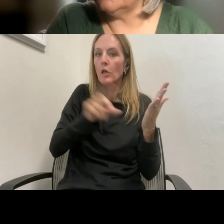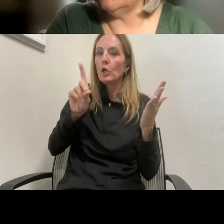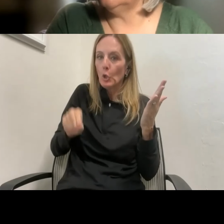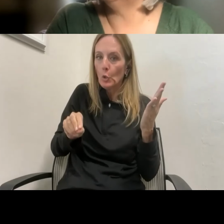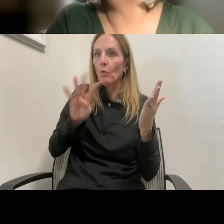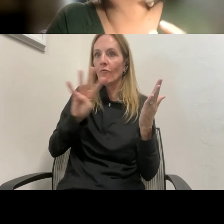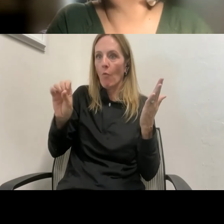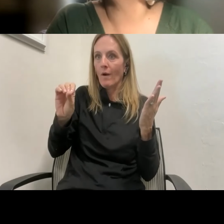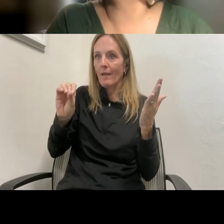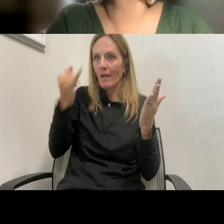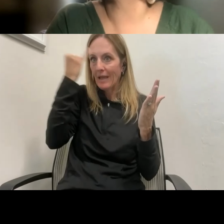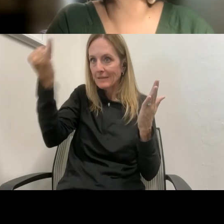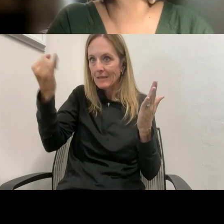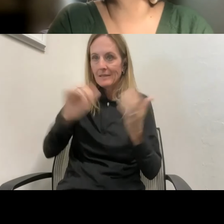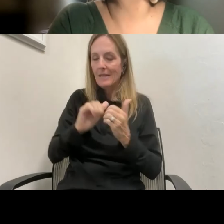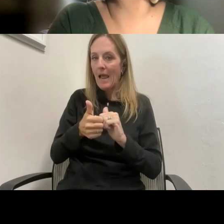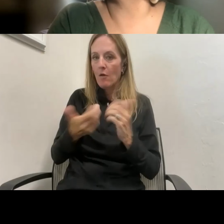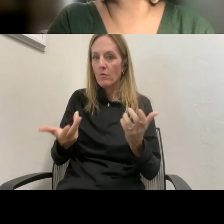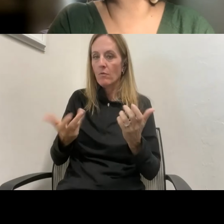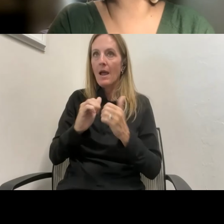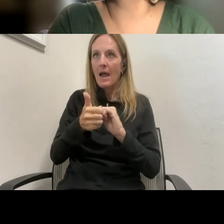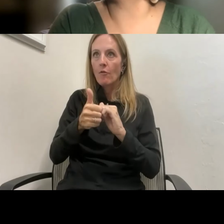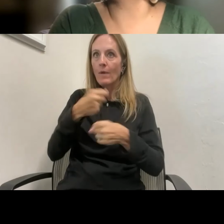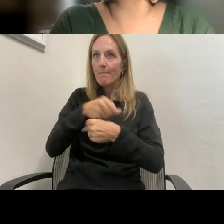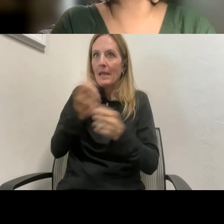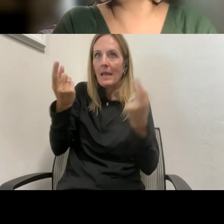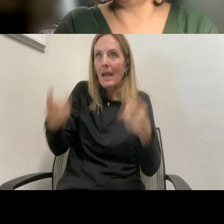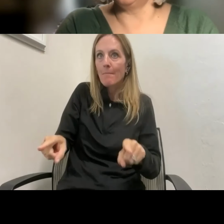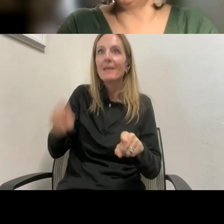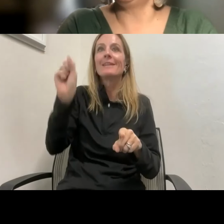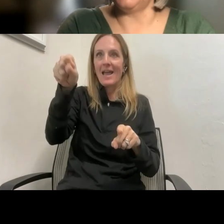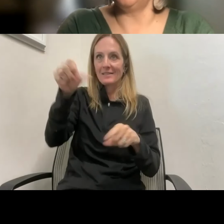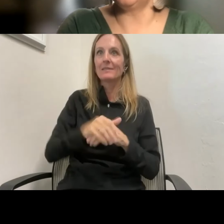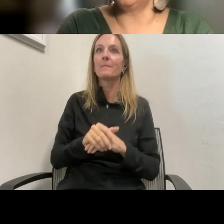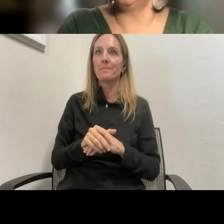How do you breathe life into it?” [Reading the chat] Yeah, “to be clever” – absolutely.